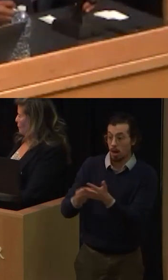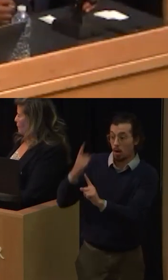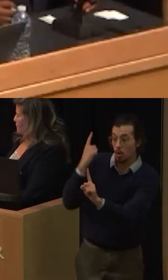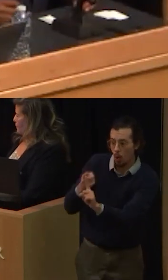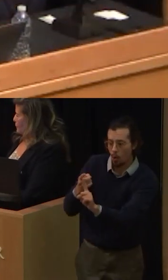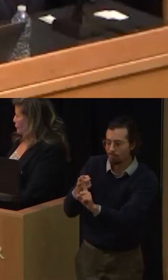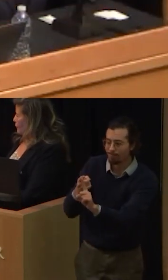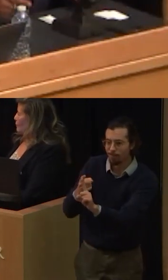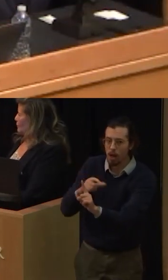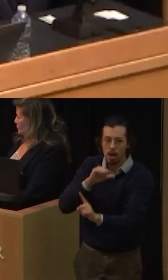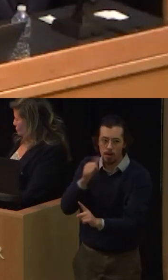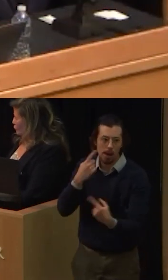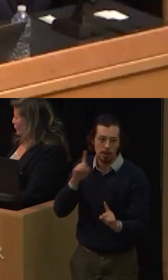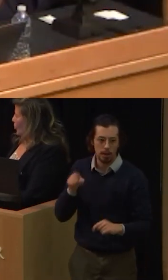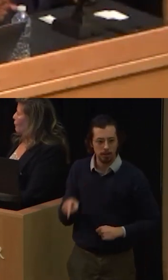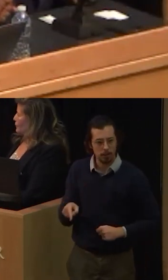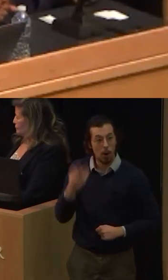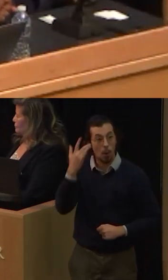so that we could keep lower taxes.